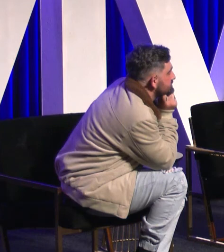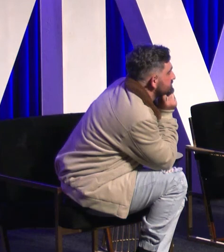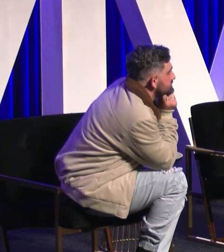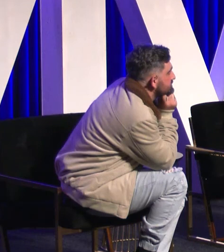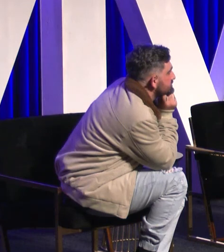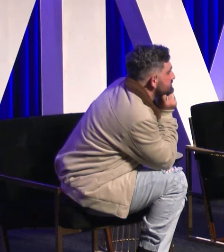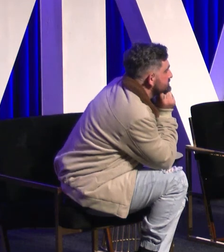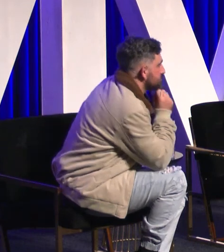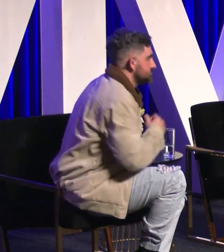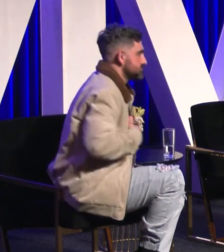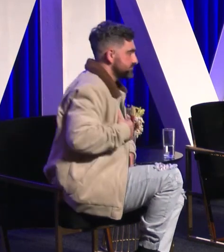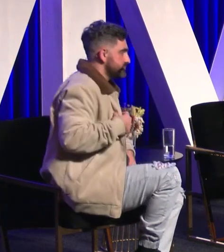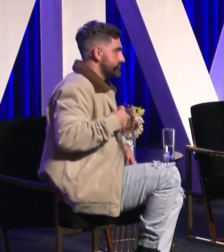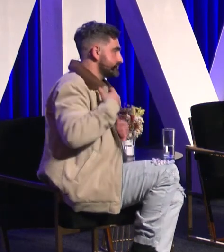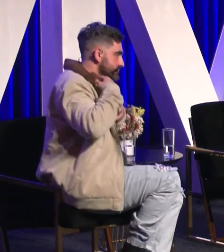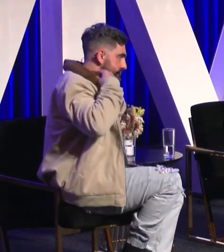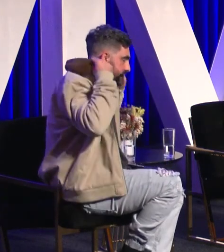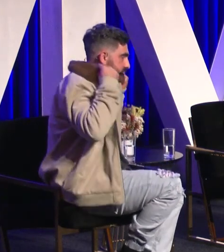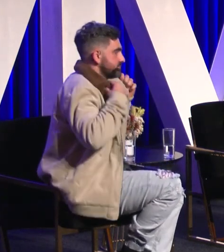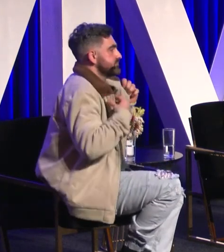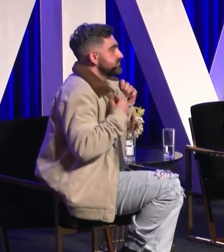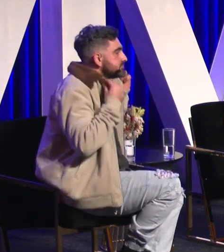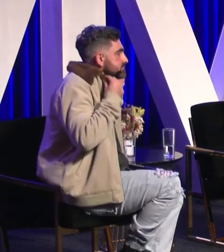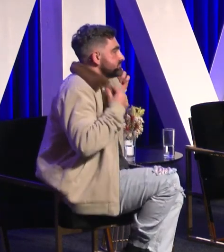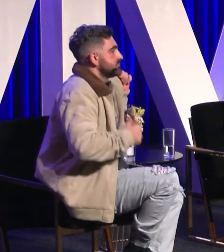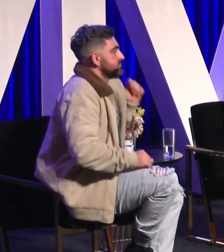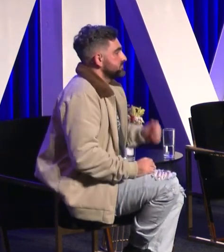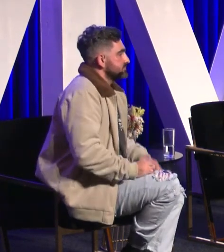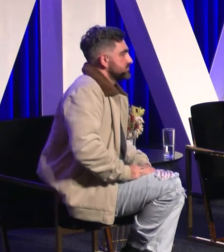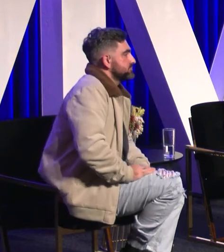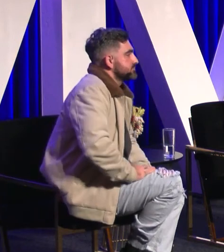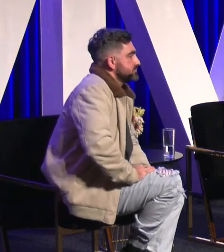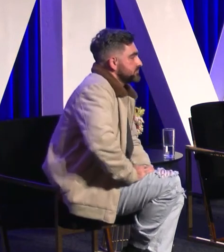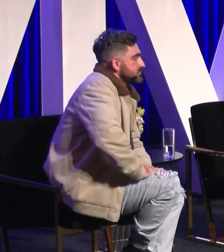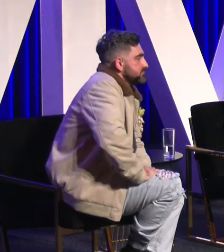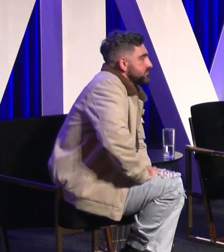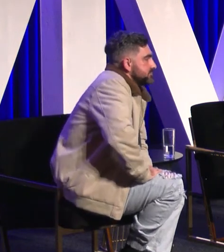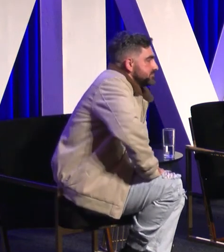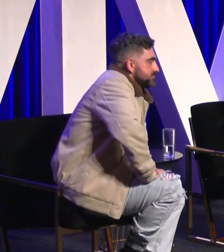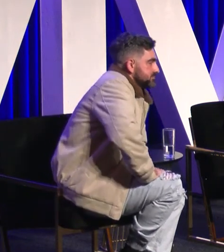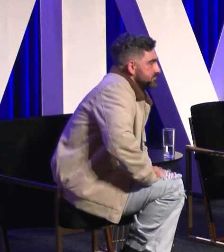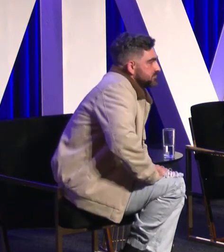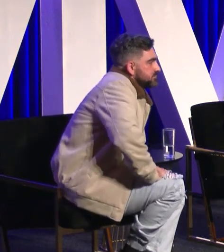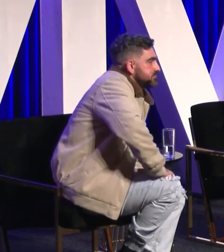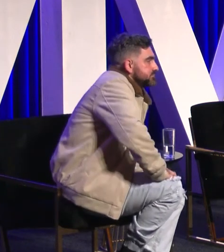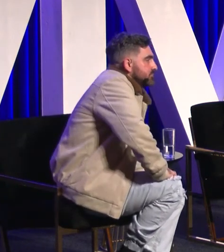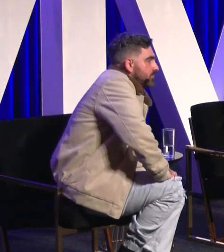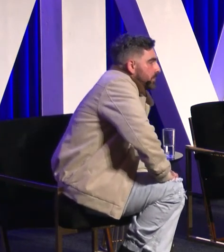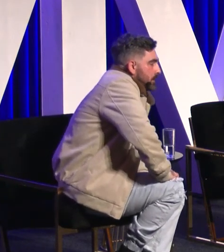So I'm not an artist, I'd say I'm just a consumer and probably a layman at that. But one thing that always strikes me is that